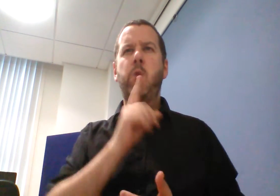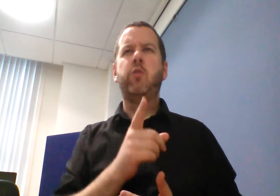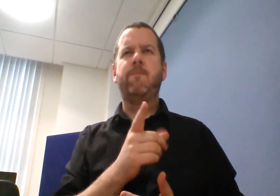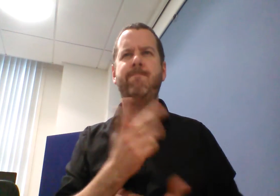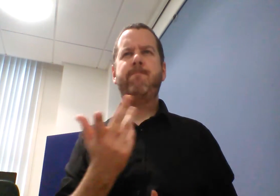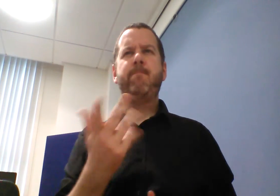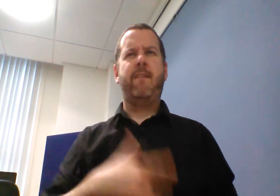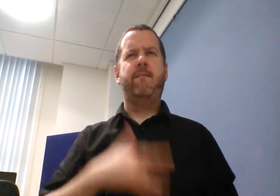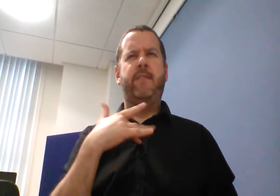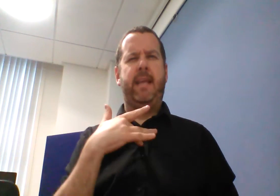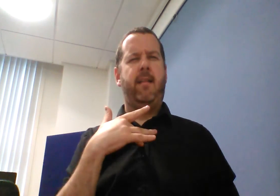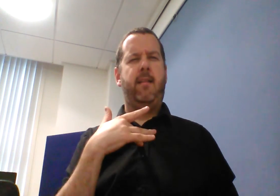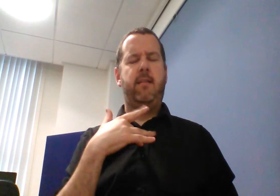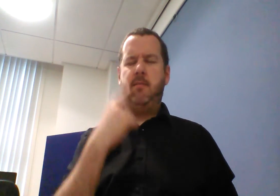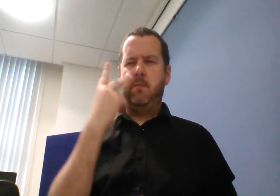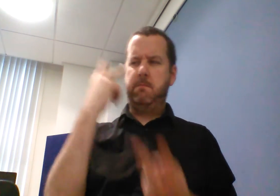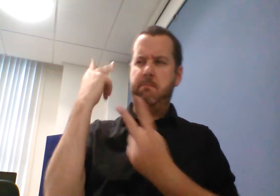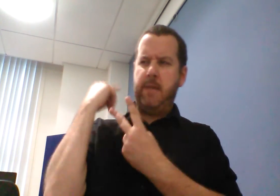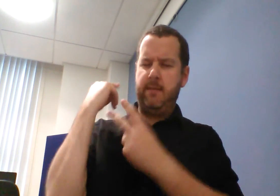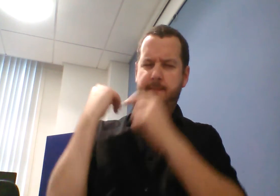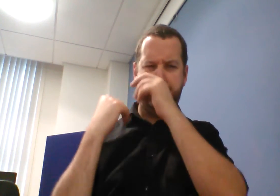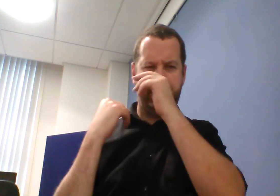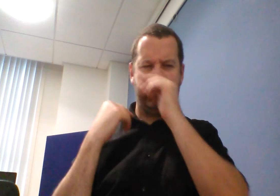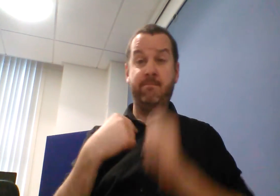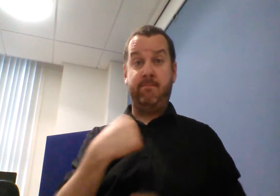But reflecting on the whole thing,